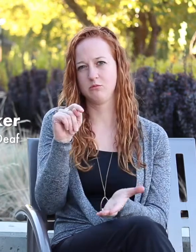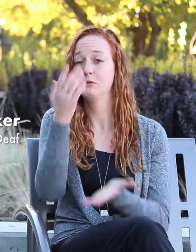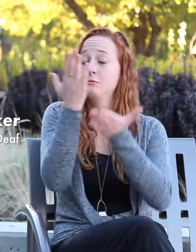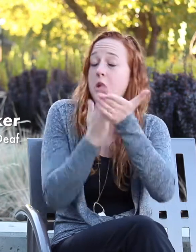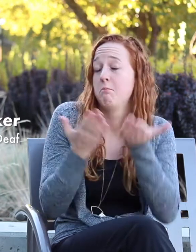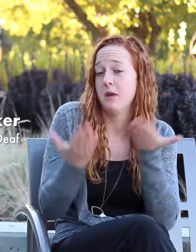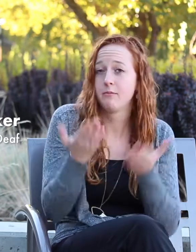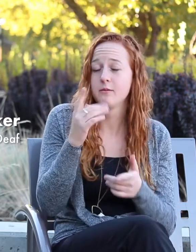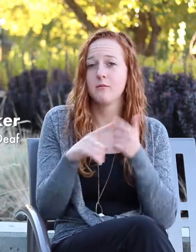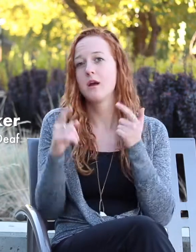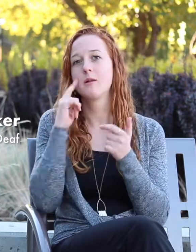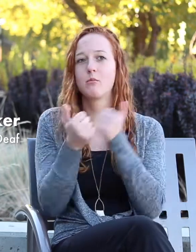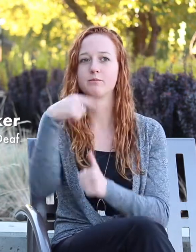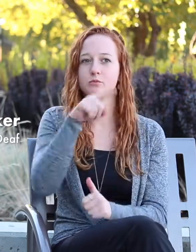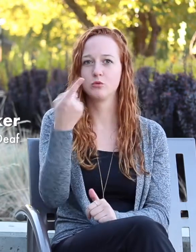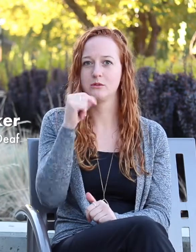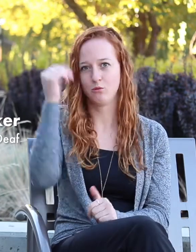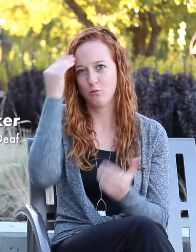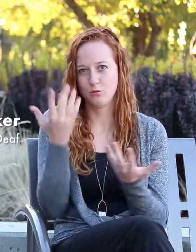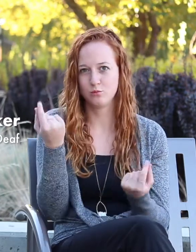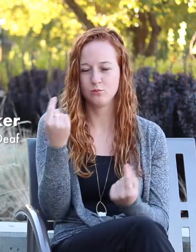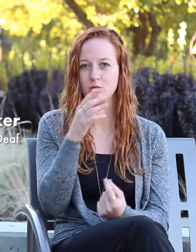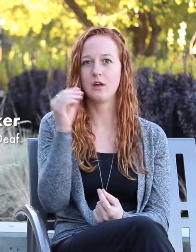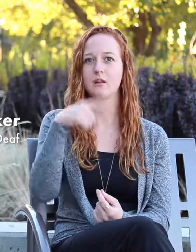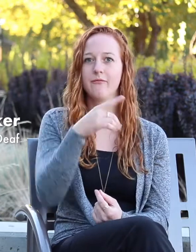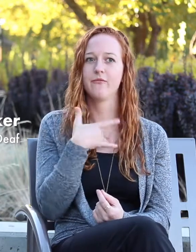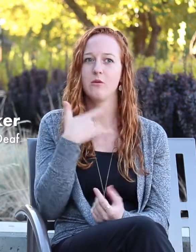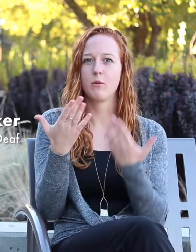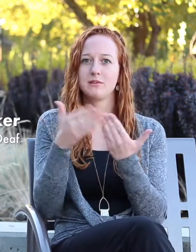I don't think that they are intentionally trying to exclude me. Maybe some of them are, but I really doubt it.